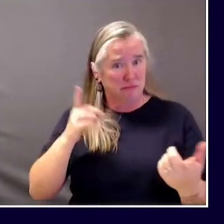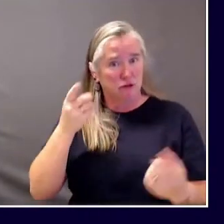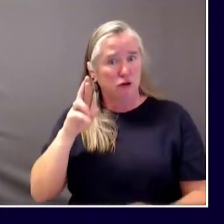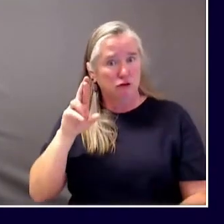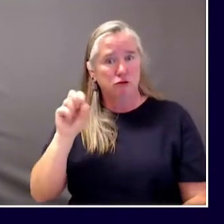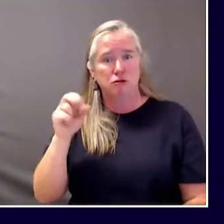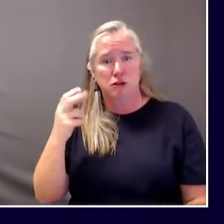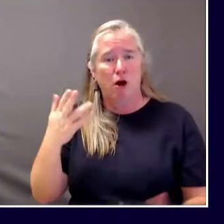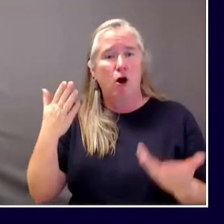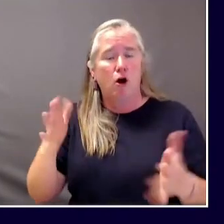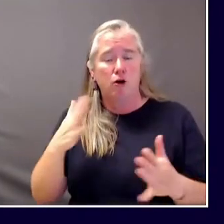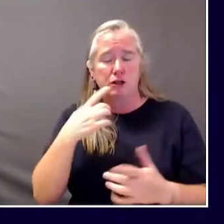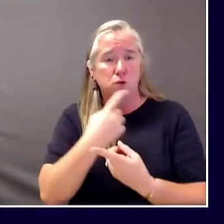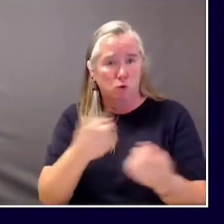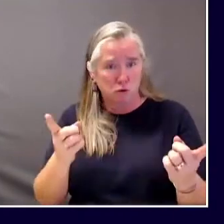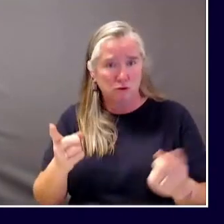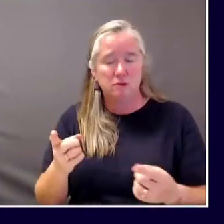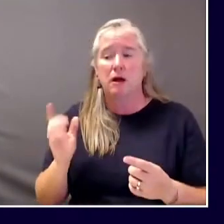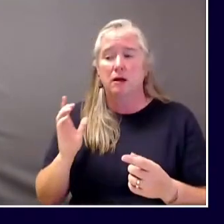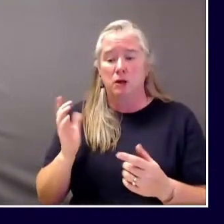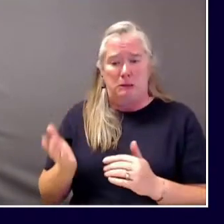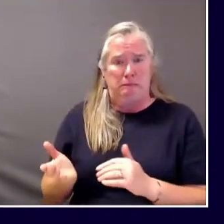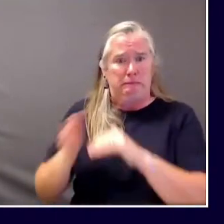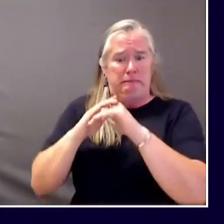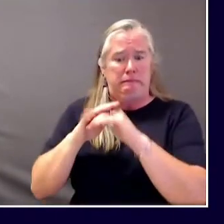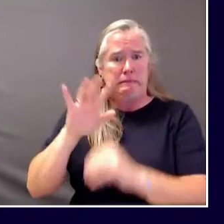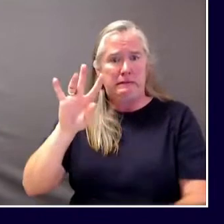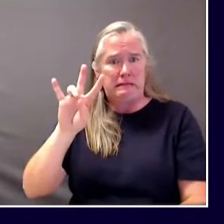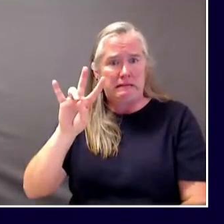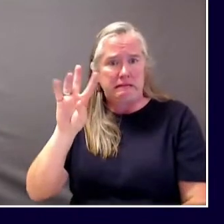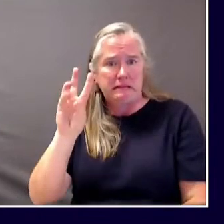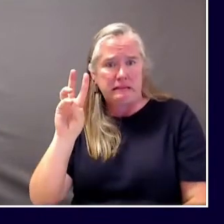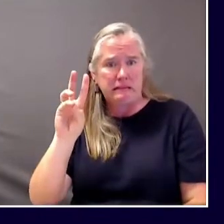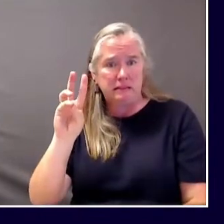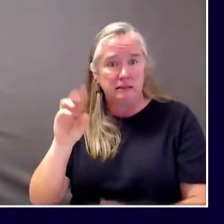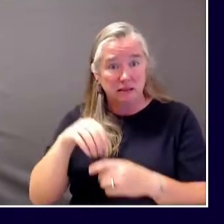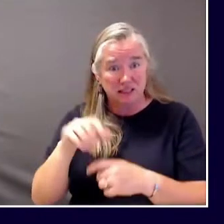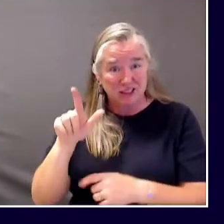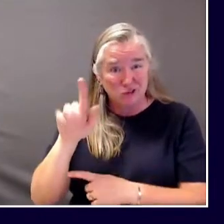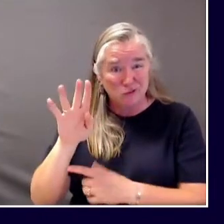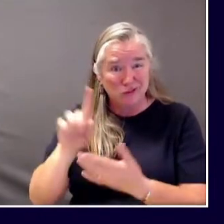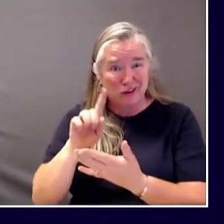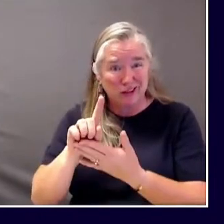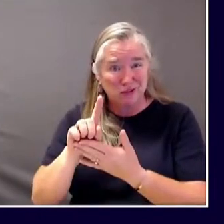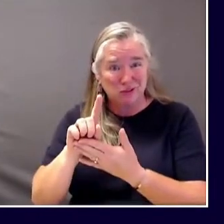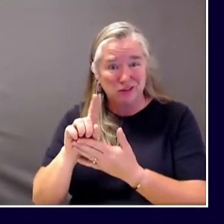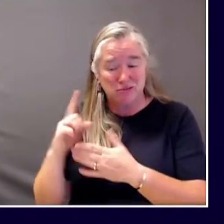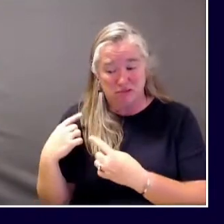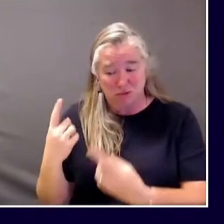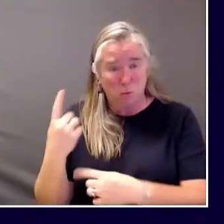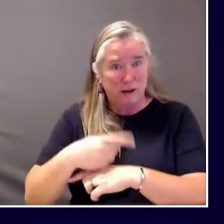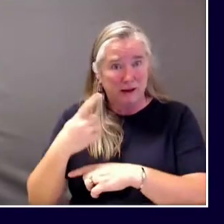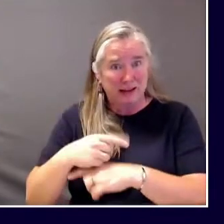has recorded a high number of